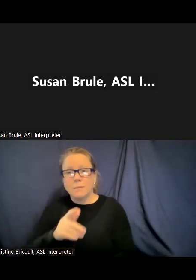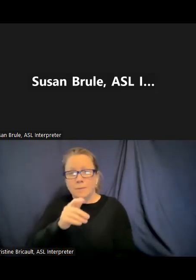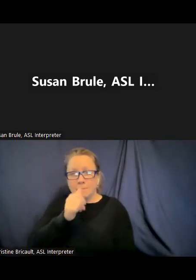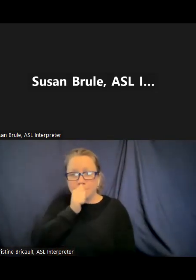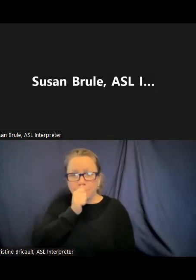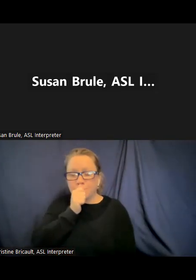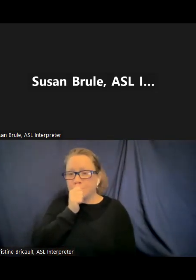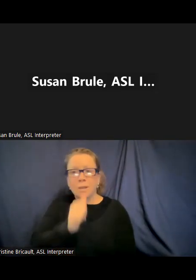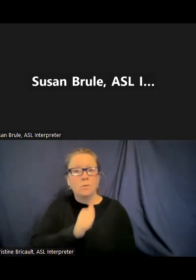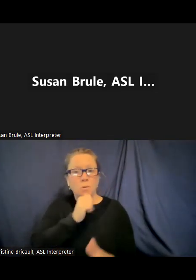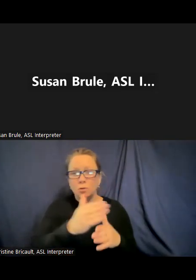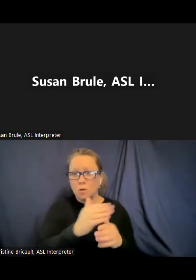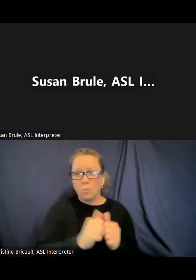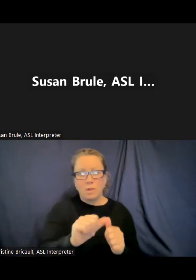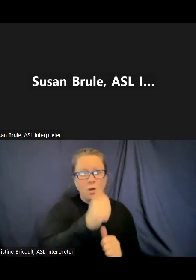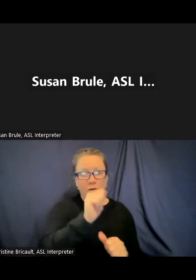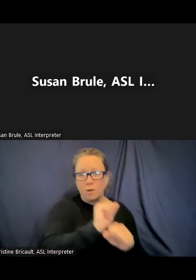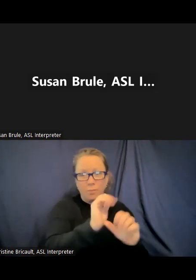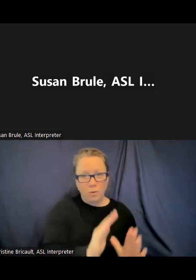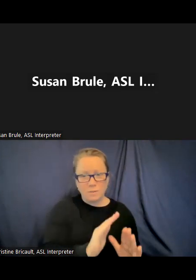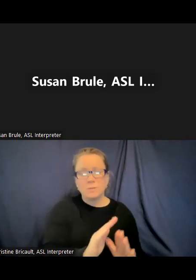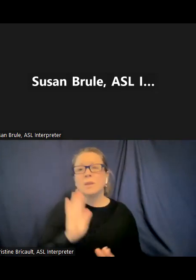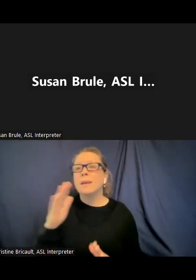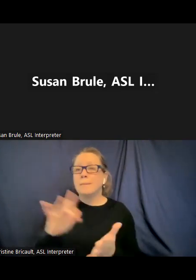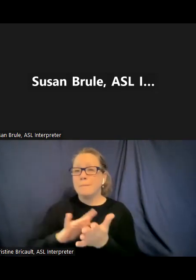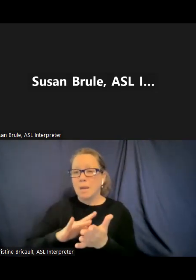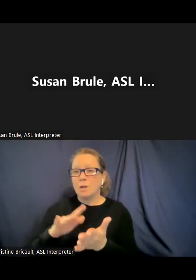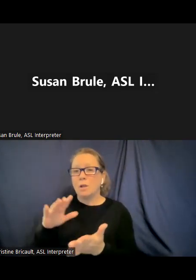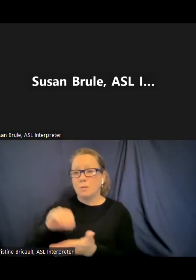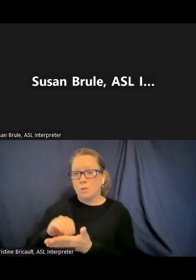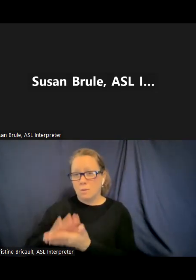So, we're going to talk about medical documentation on the next slide, but